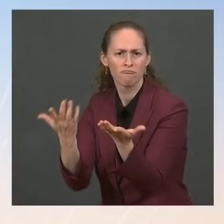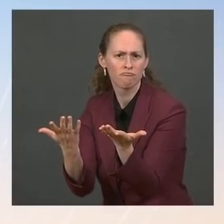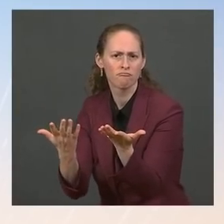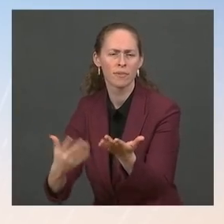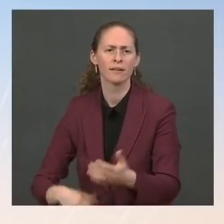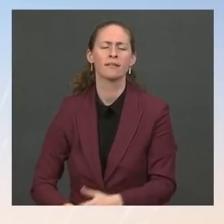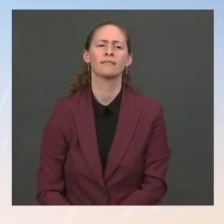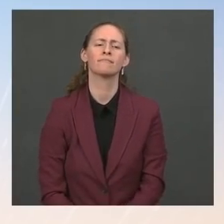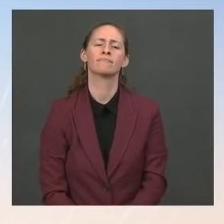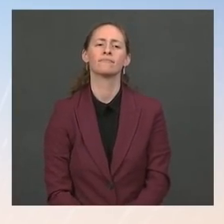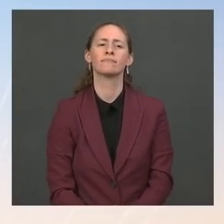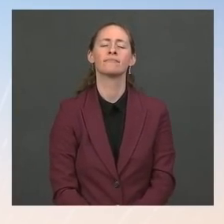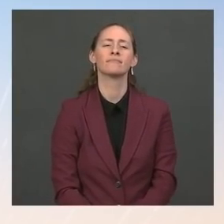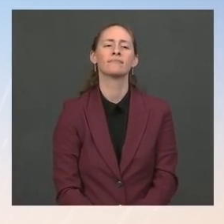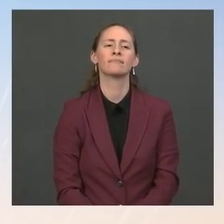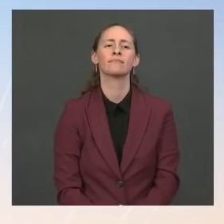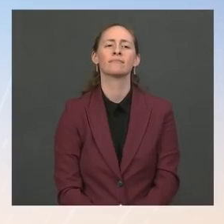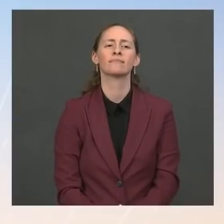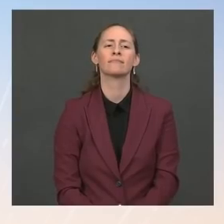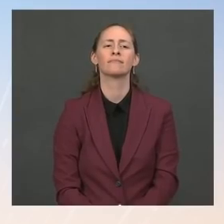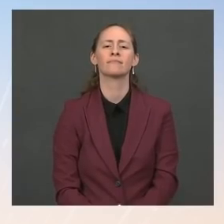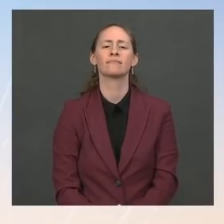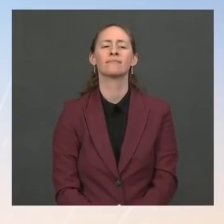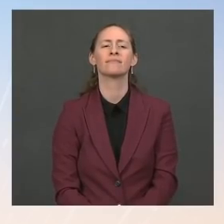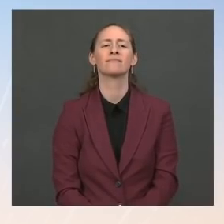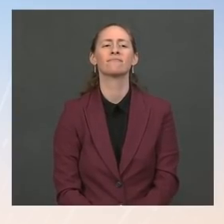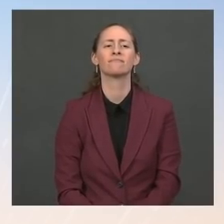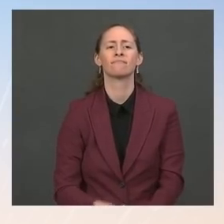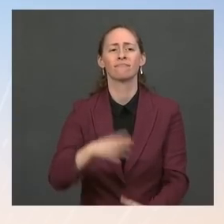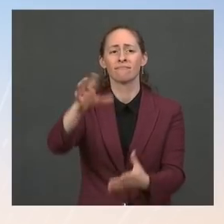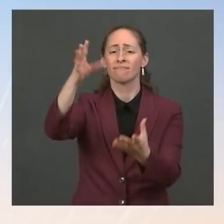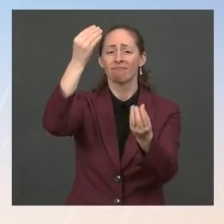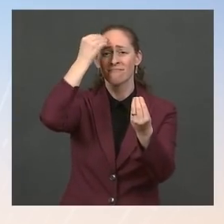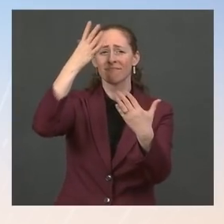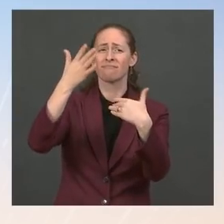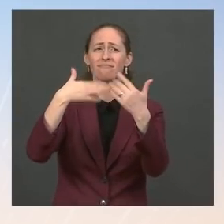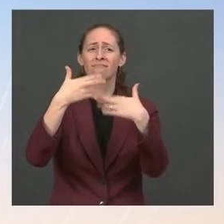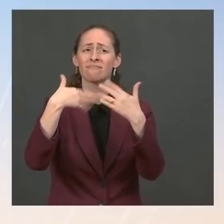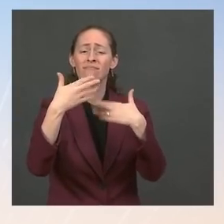around the world -- journalists, dissidents, people who are speaking freely